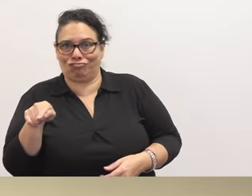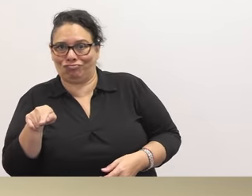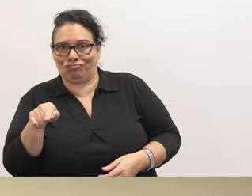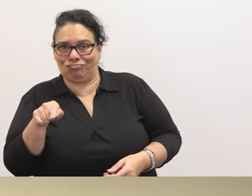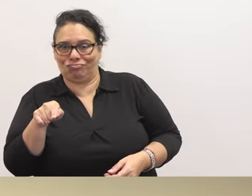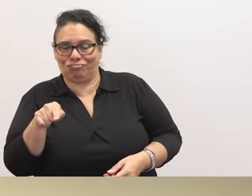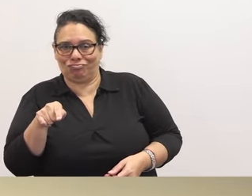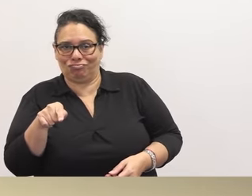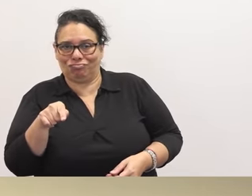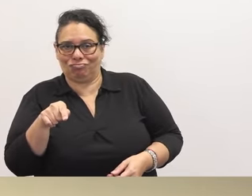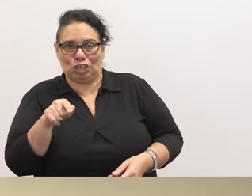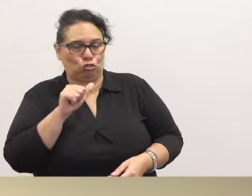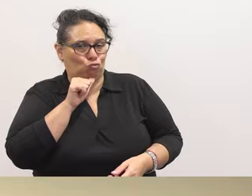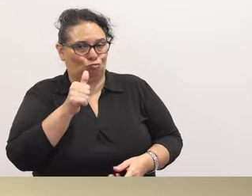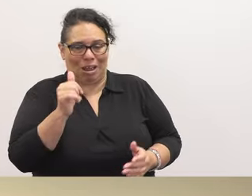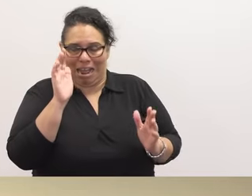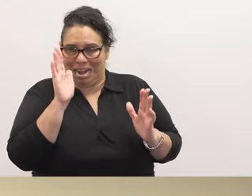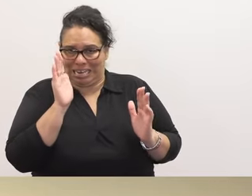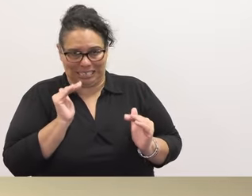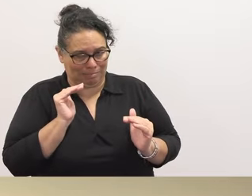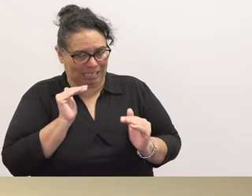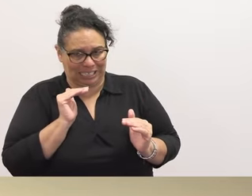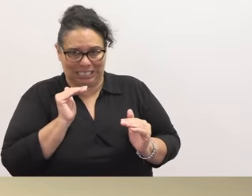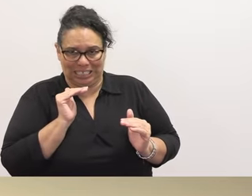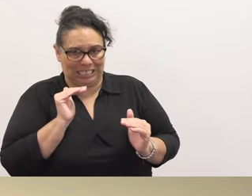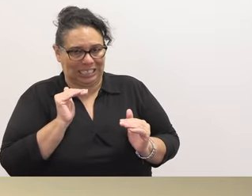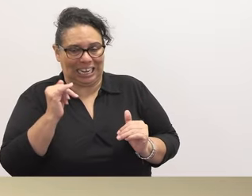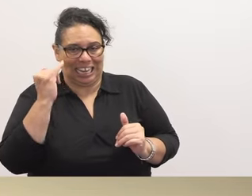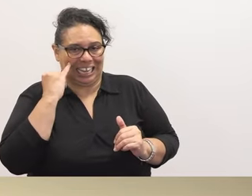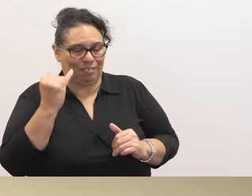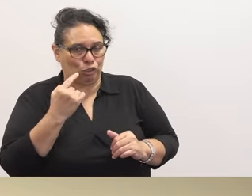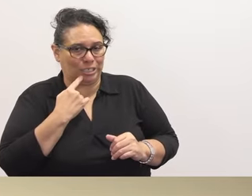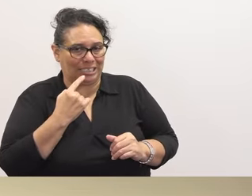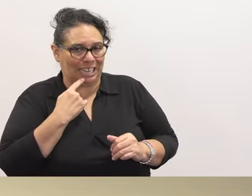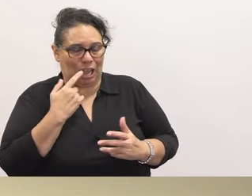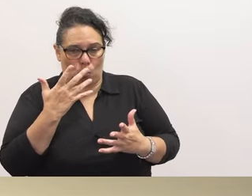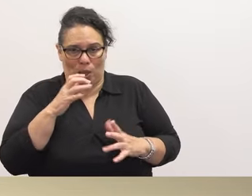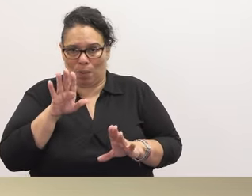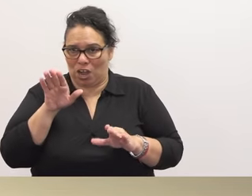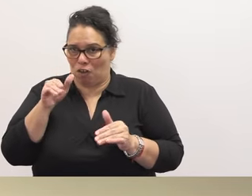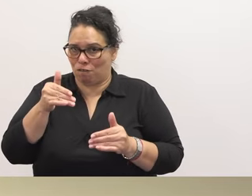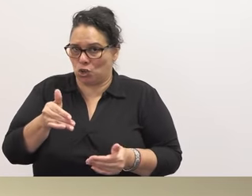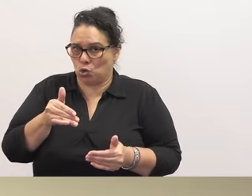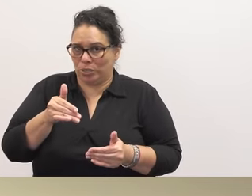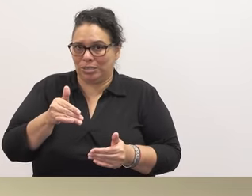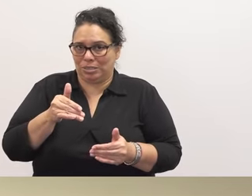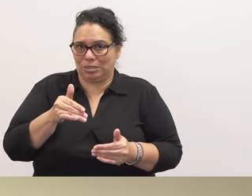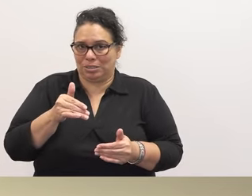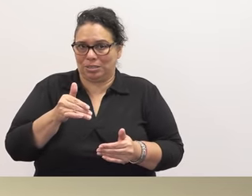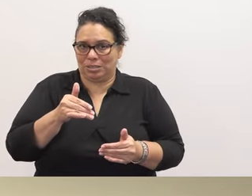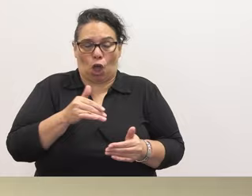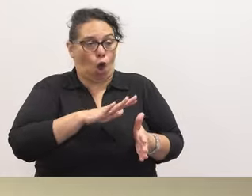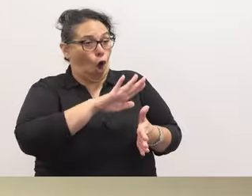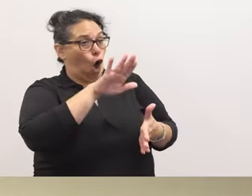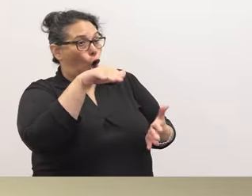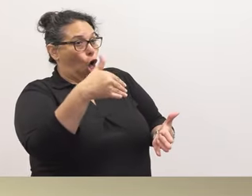Do not expect that if you say we wanna focus on all of our students for this particular goal,